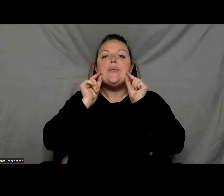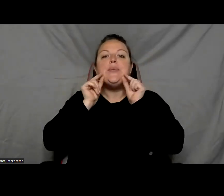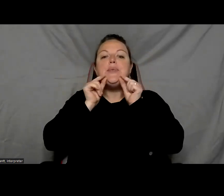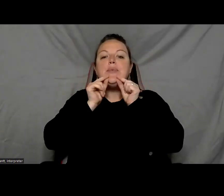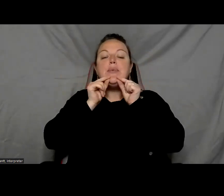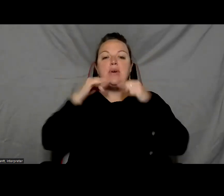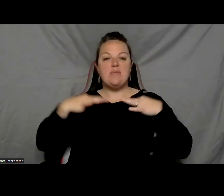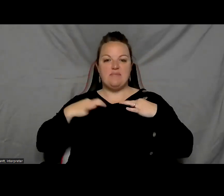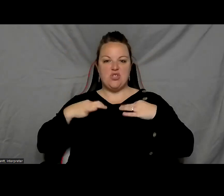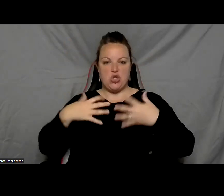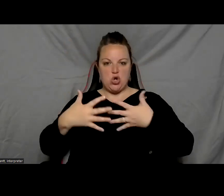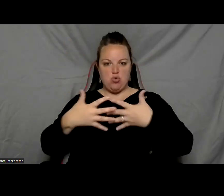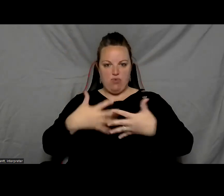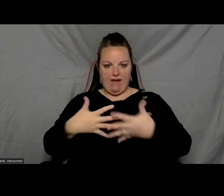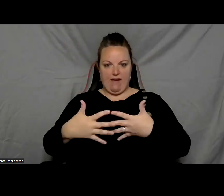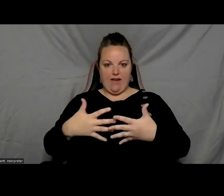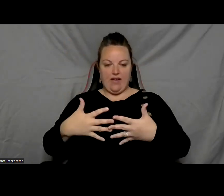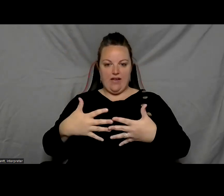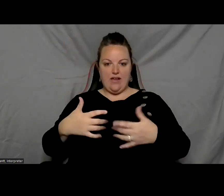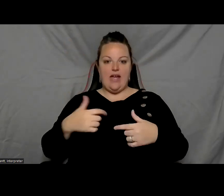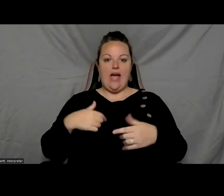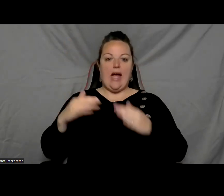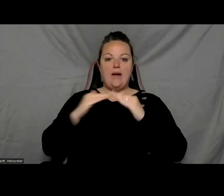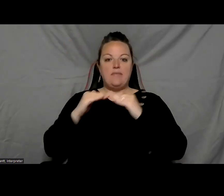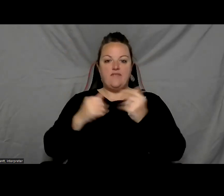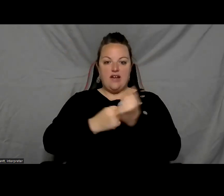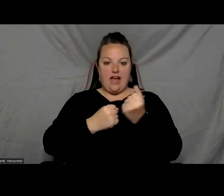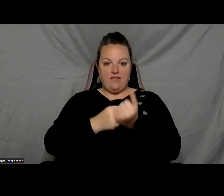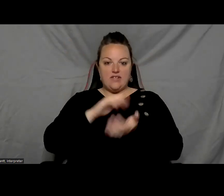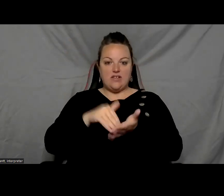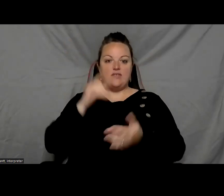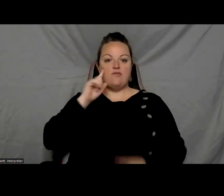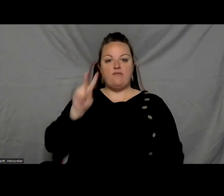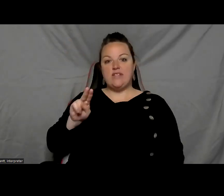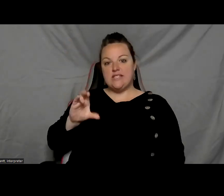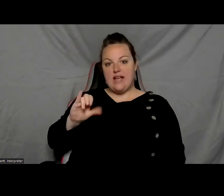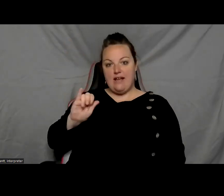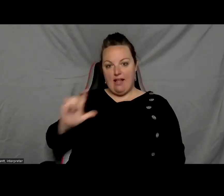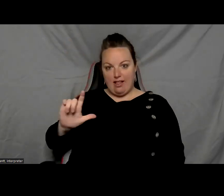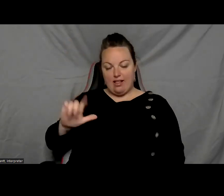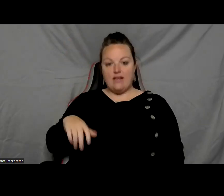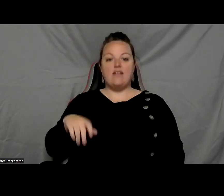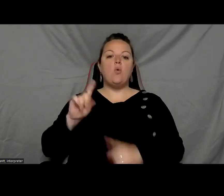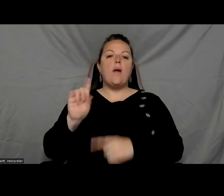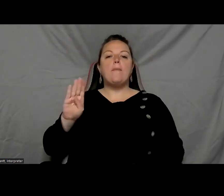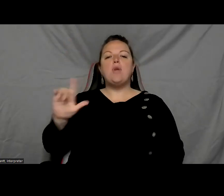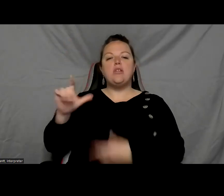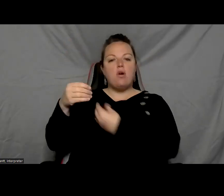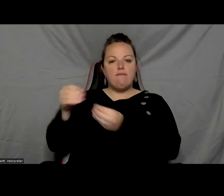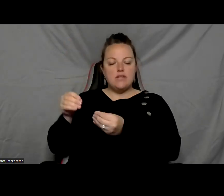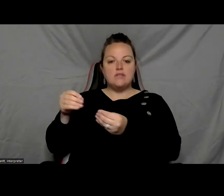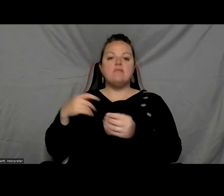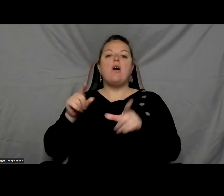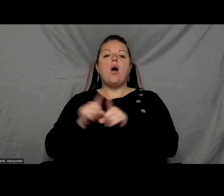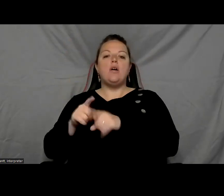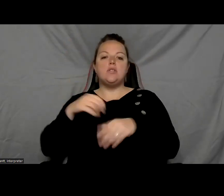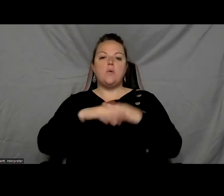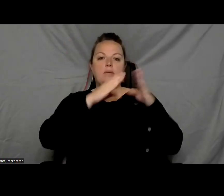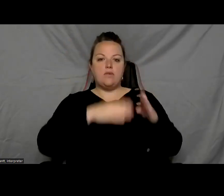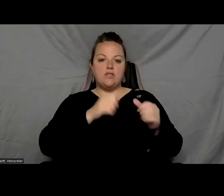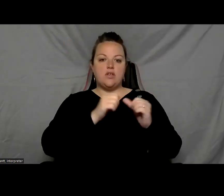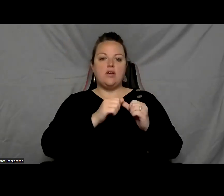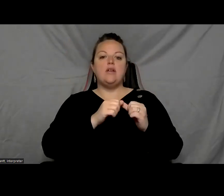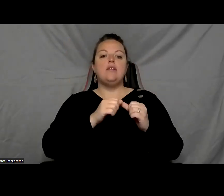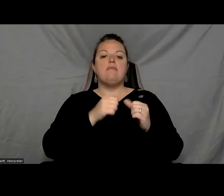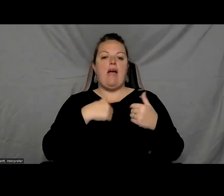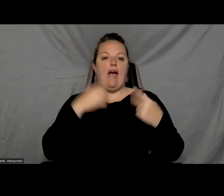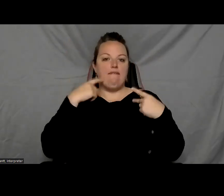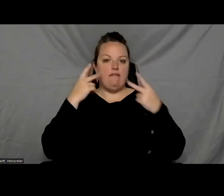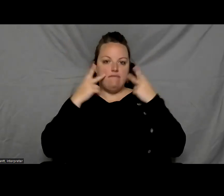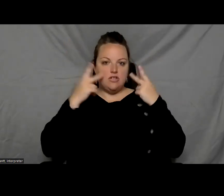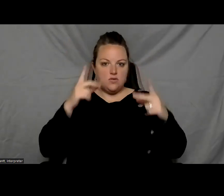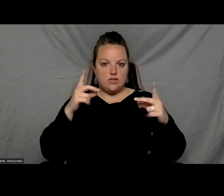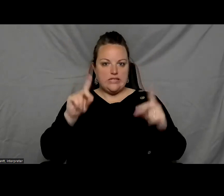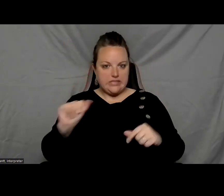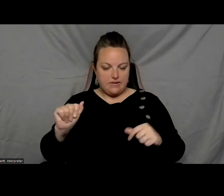I am a peer advocacy coordinator for the Vermont Center of Independent living. I depend on